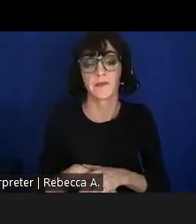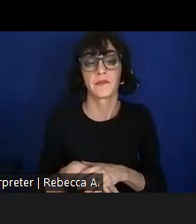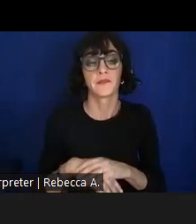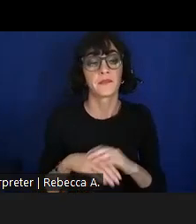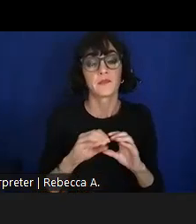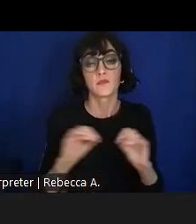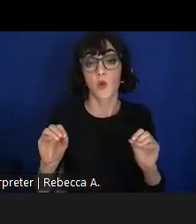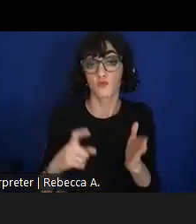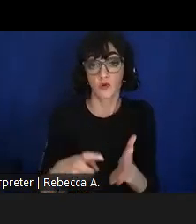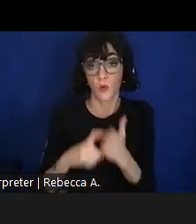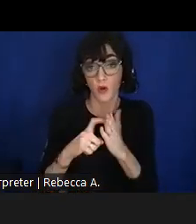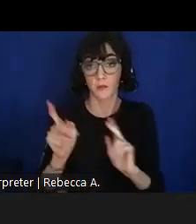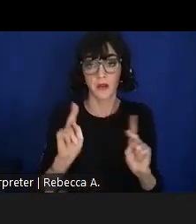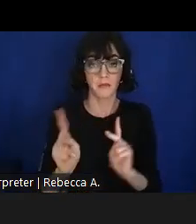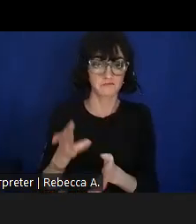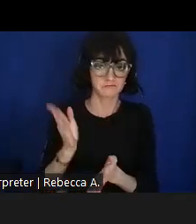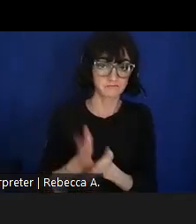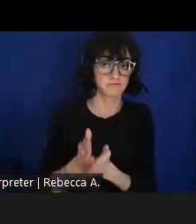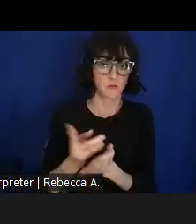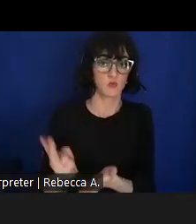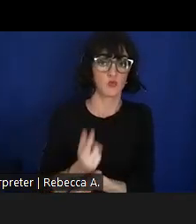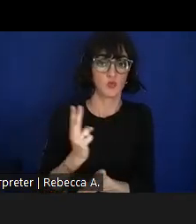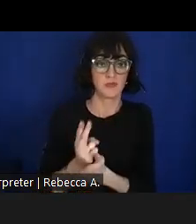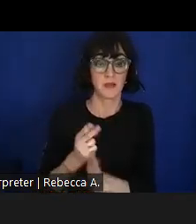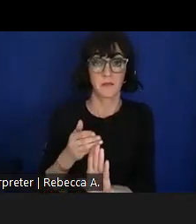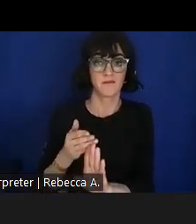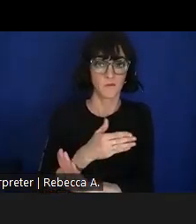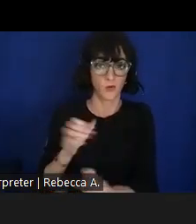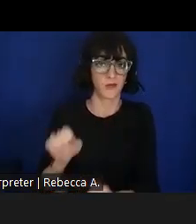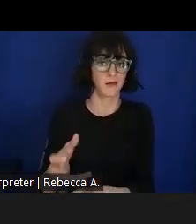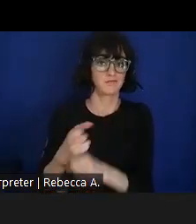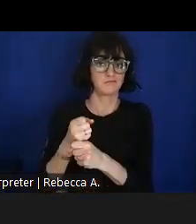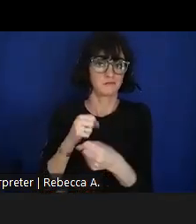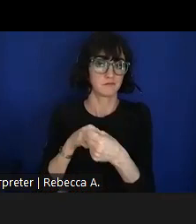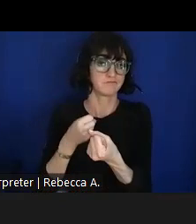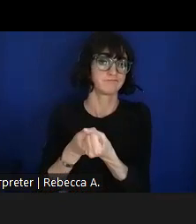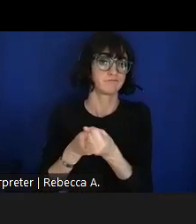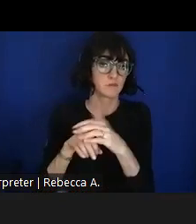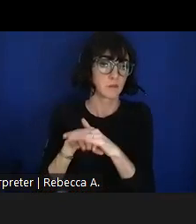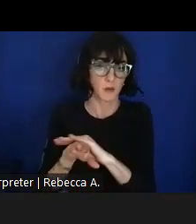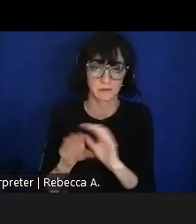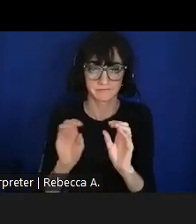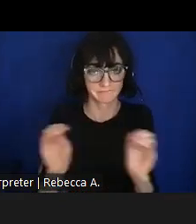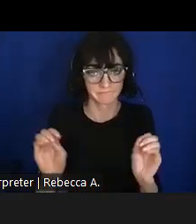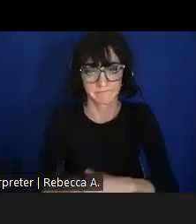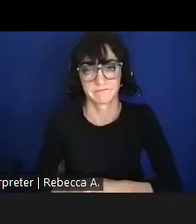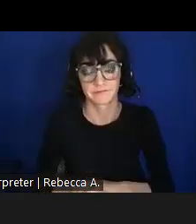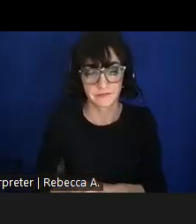using drugs as a precondition of support okay